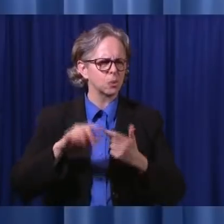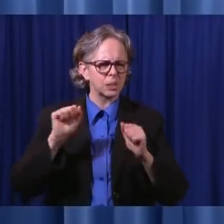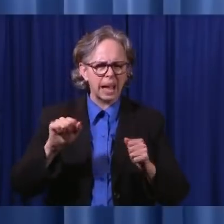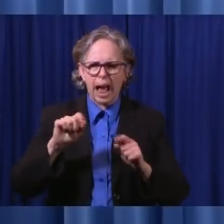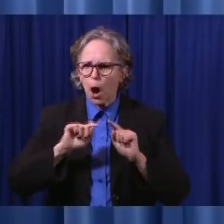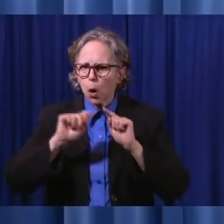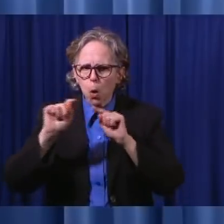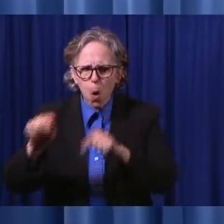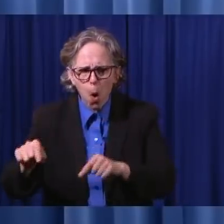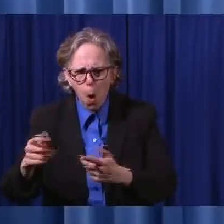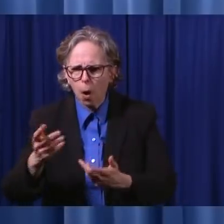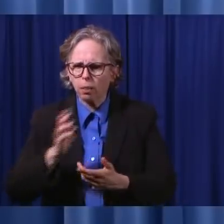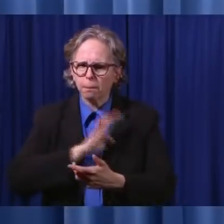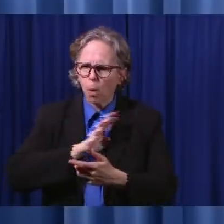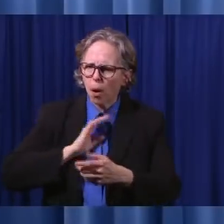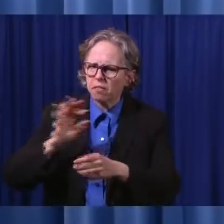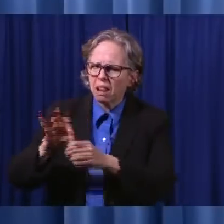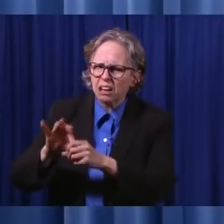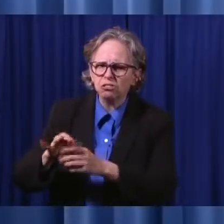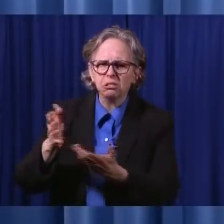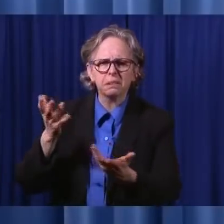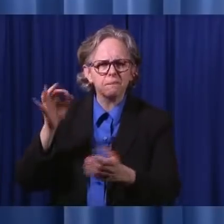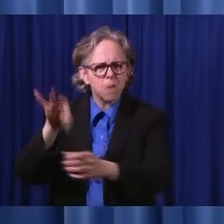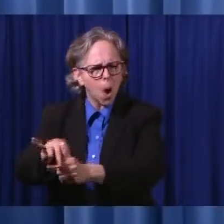THAT YOU HAVE FOUR WEEKS TO DO